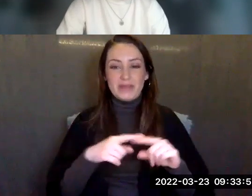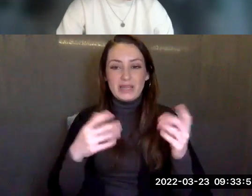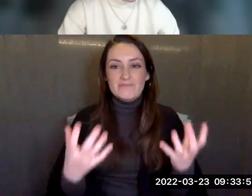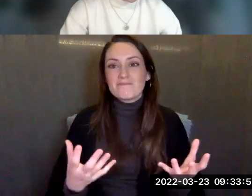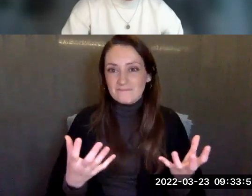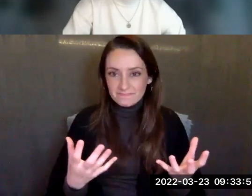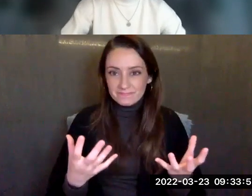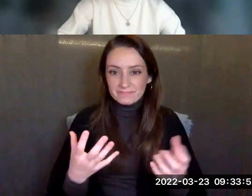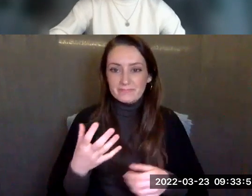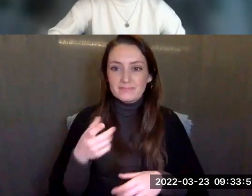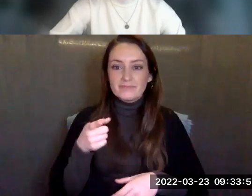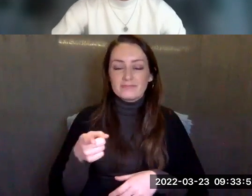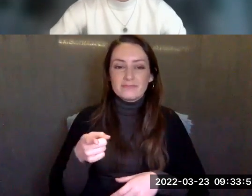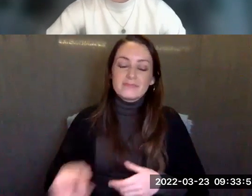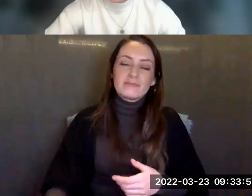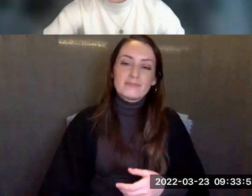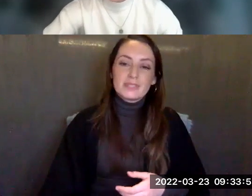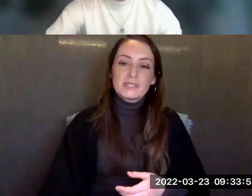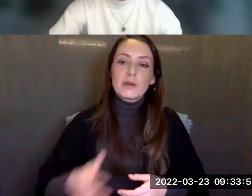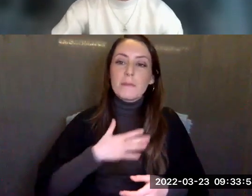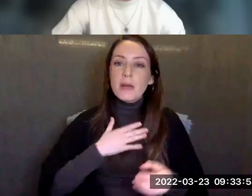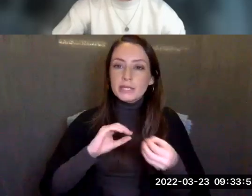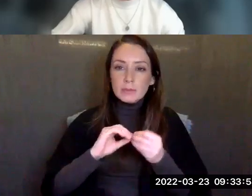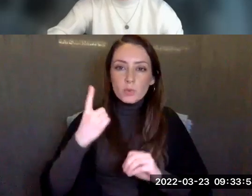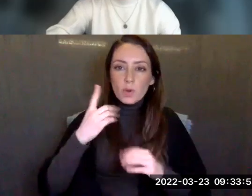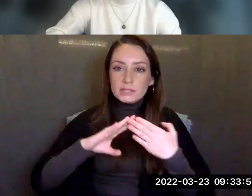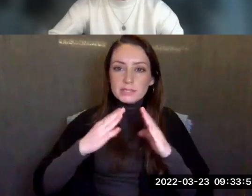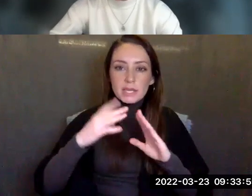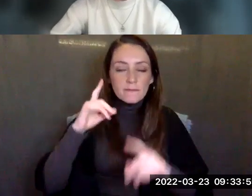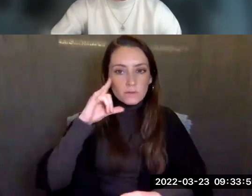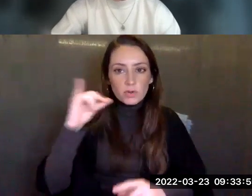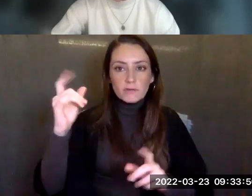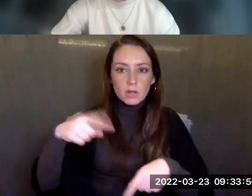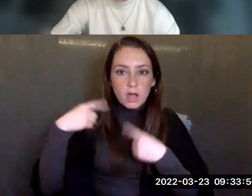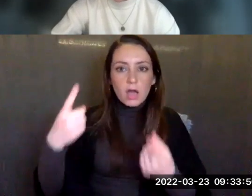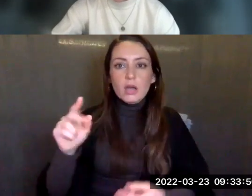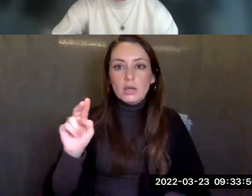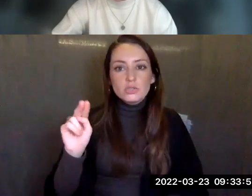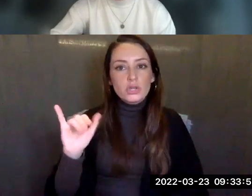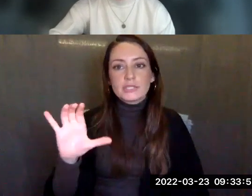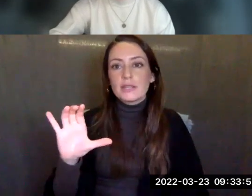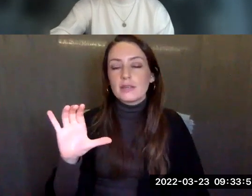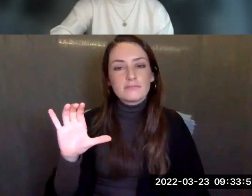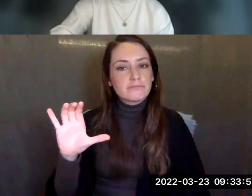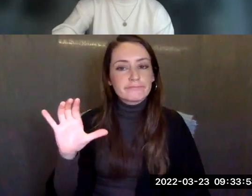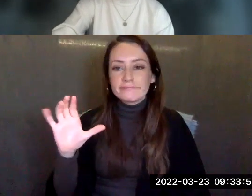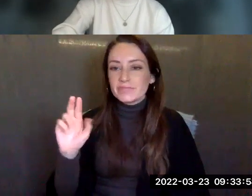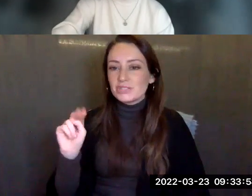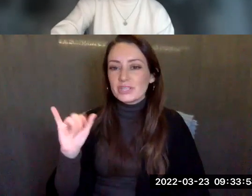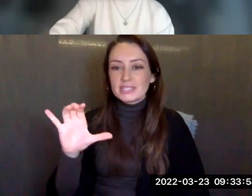So I my number one city forever, and for always i've been to New York City 10 times it is a missed opportunity.